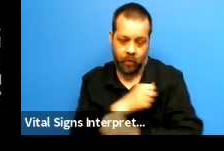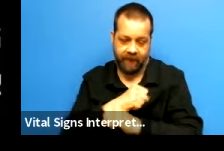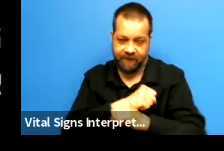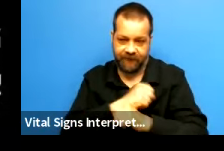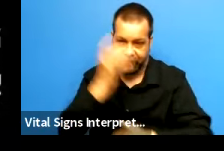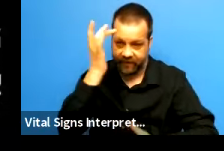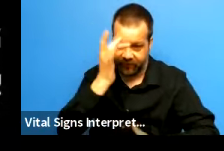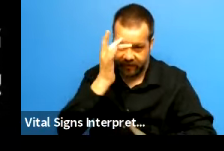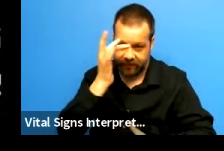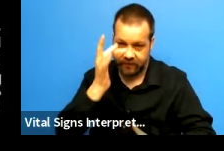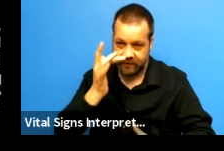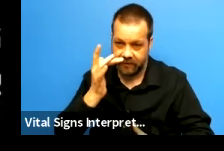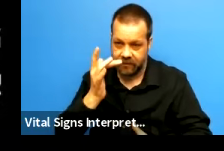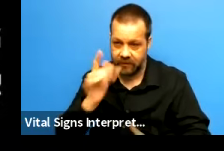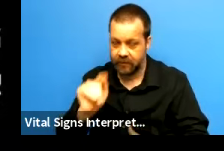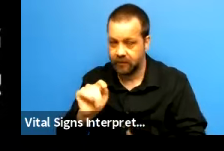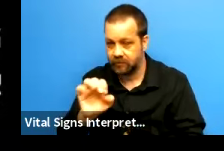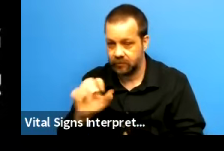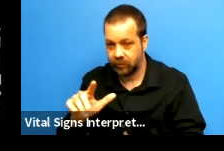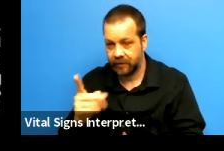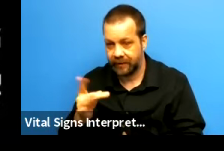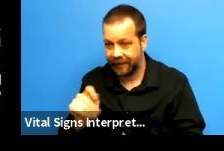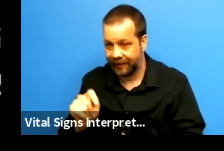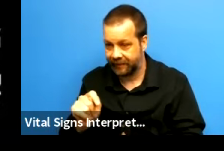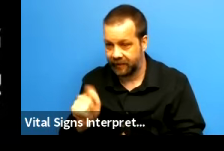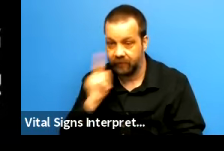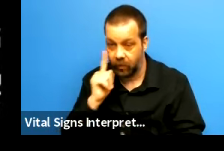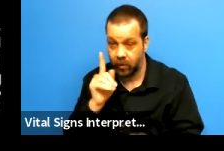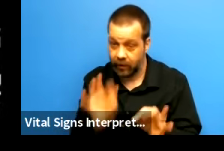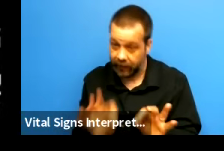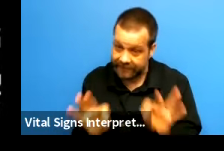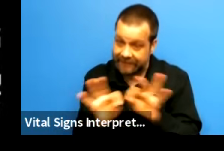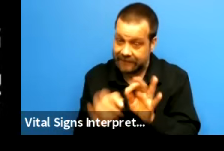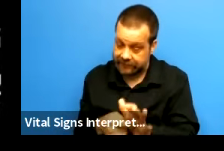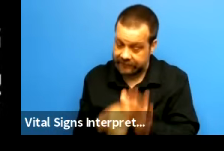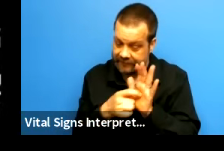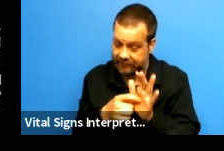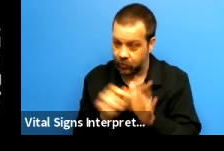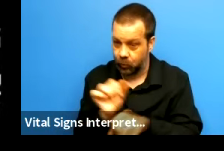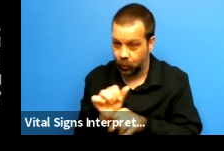essential workers getting started is valuable. So we want to point you to that resource